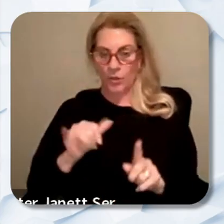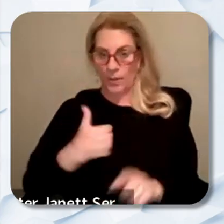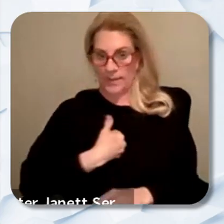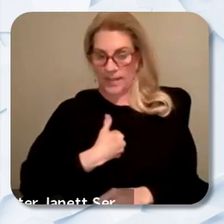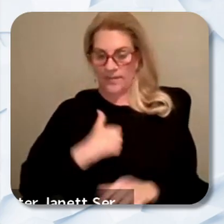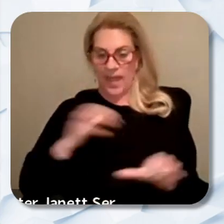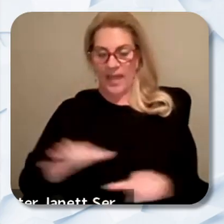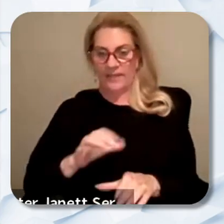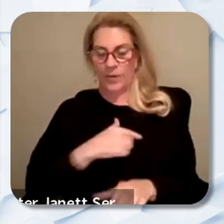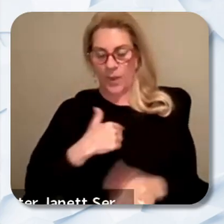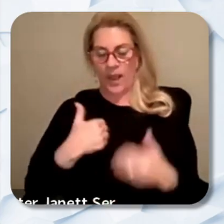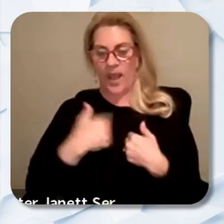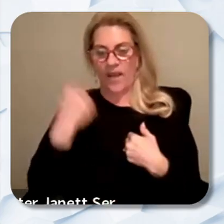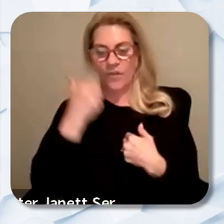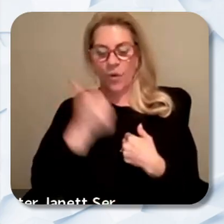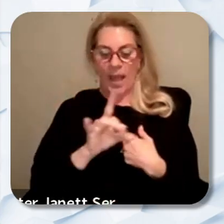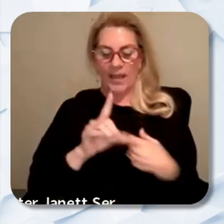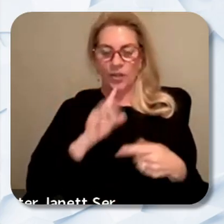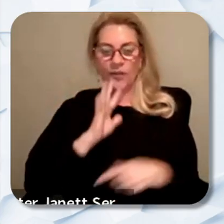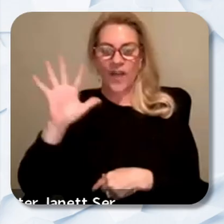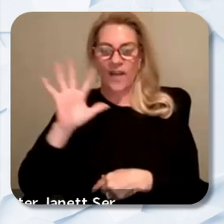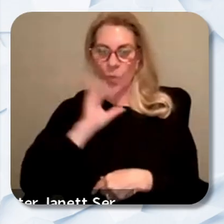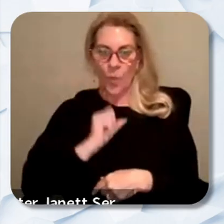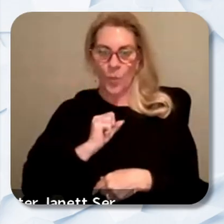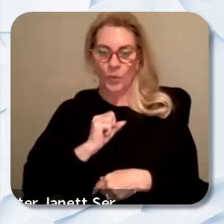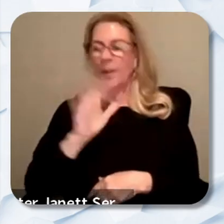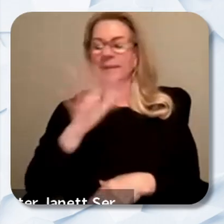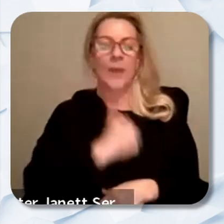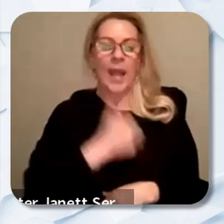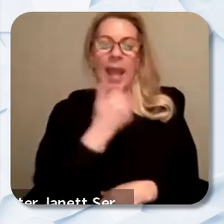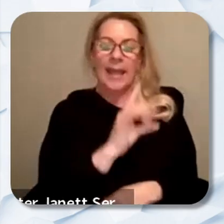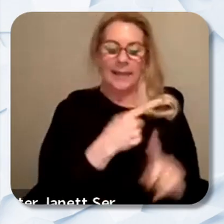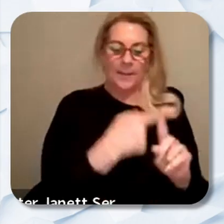activities that we have for 18 to five years old 18 months to five years old here at our center.